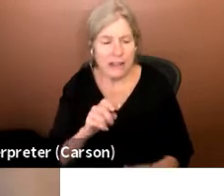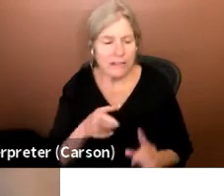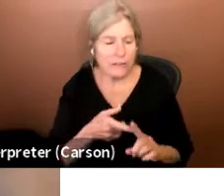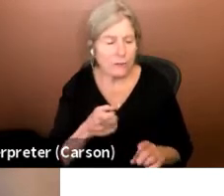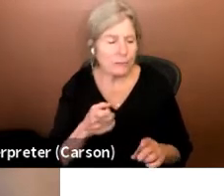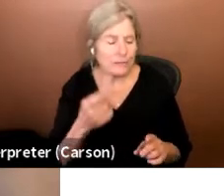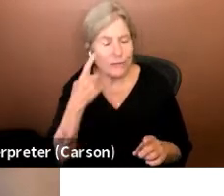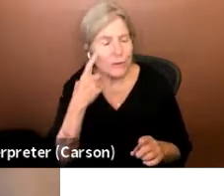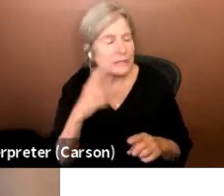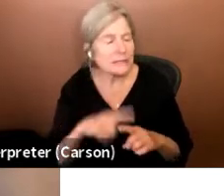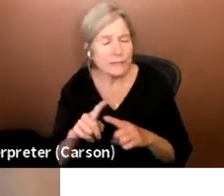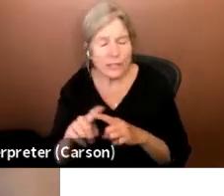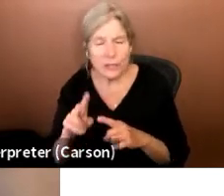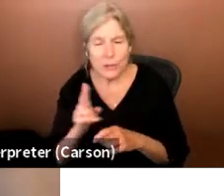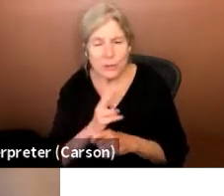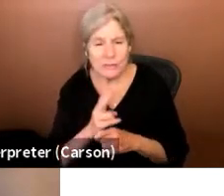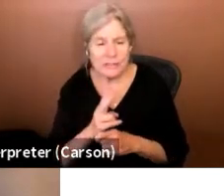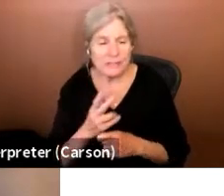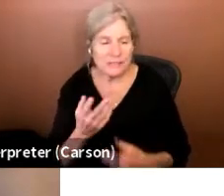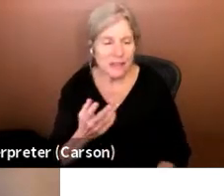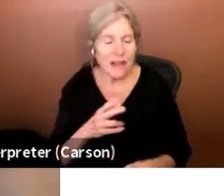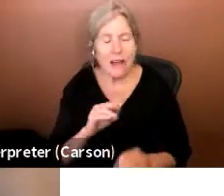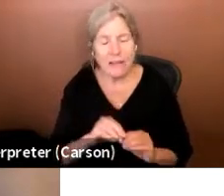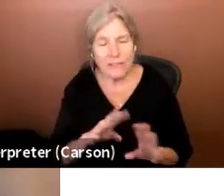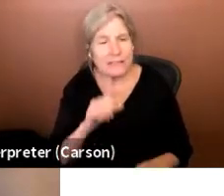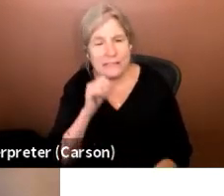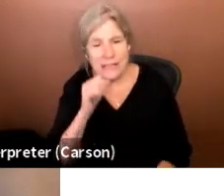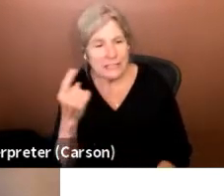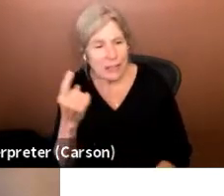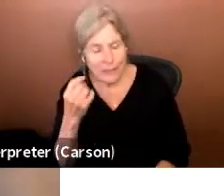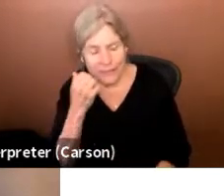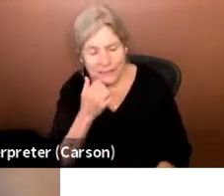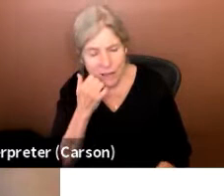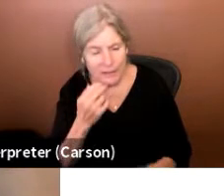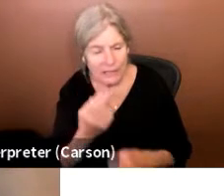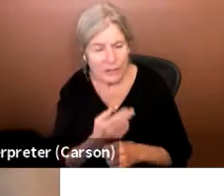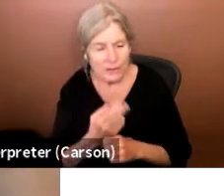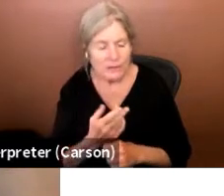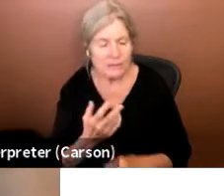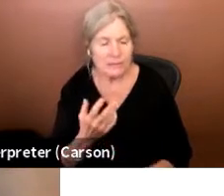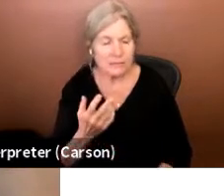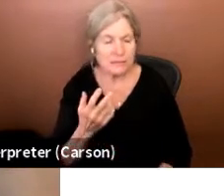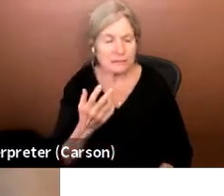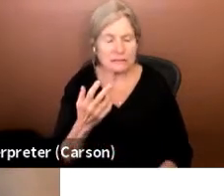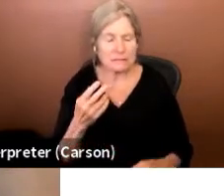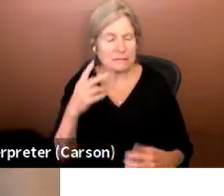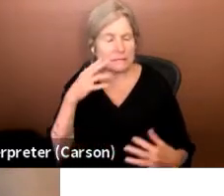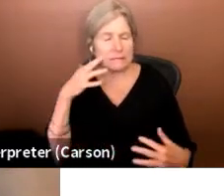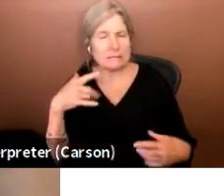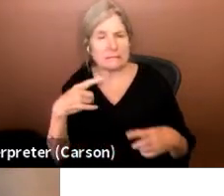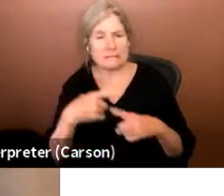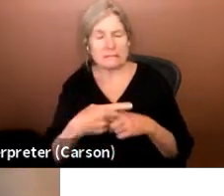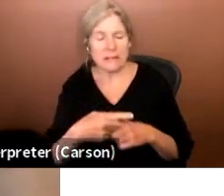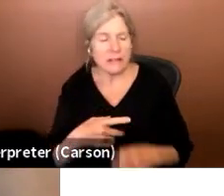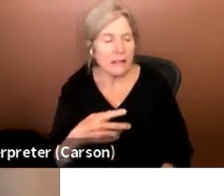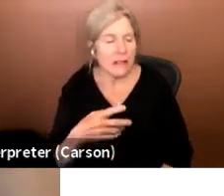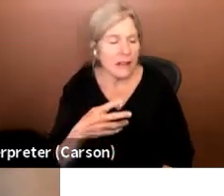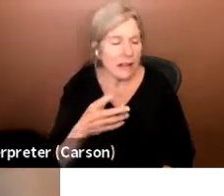is not entirely common for graphic technology. And